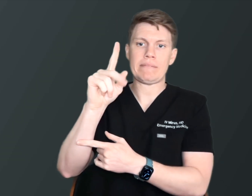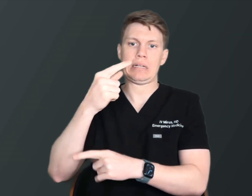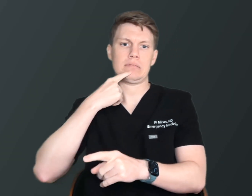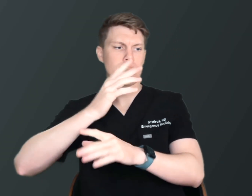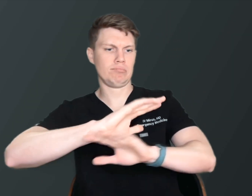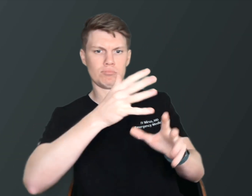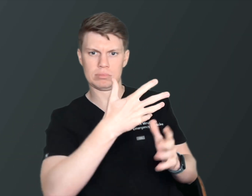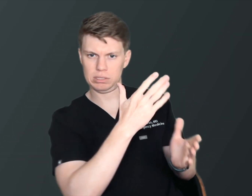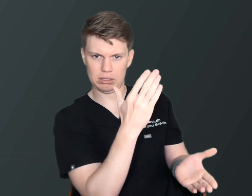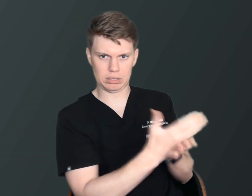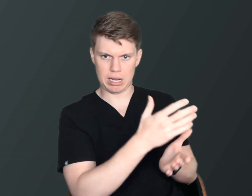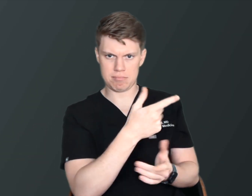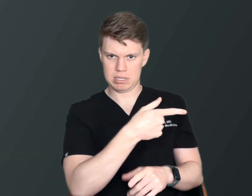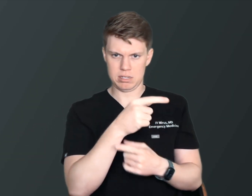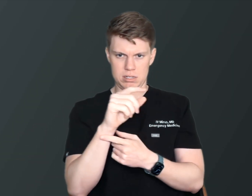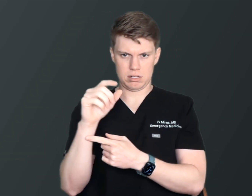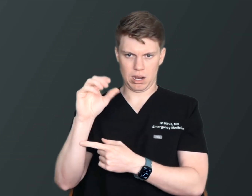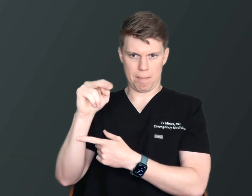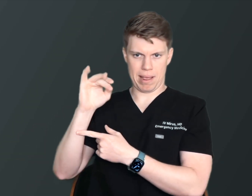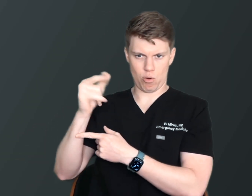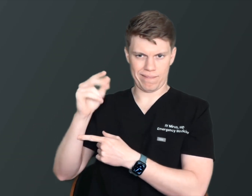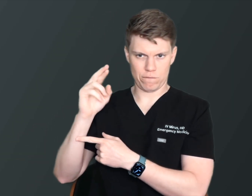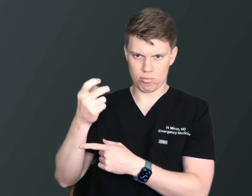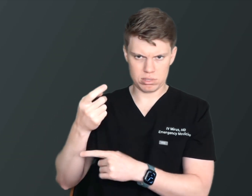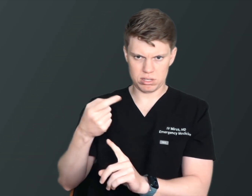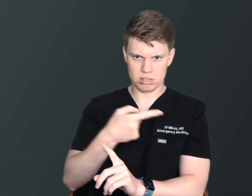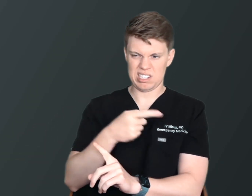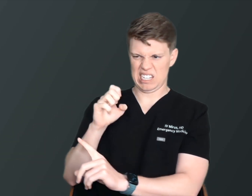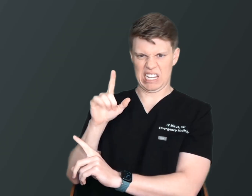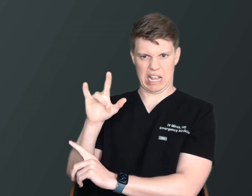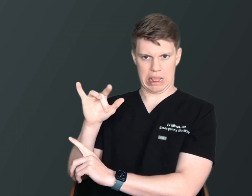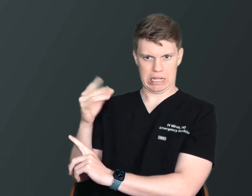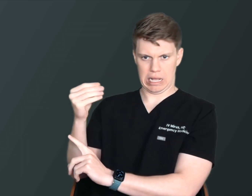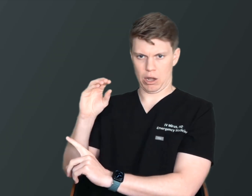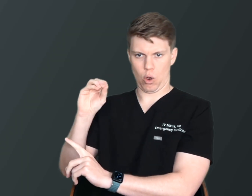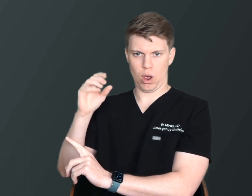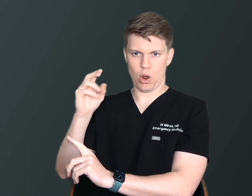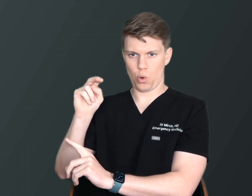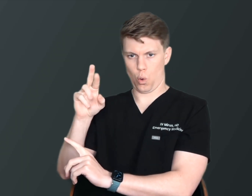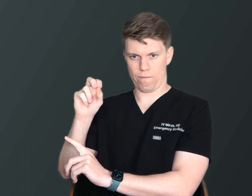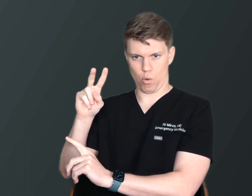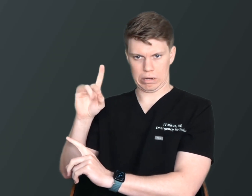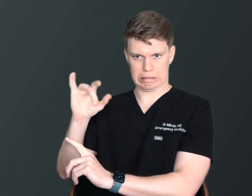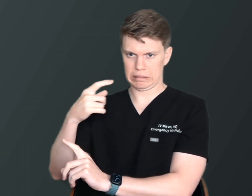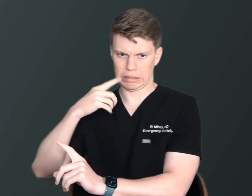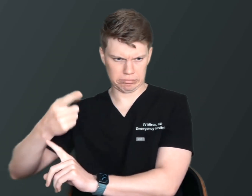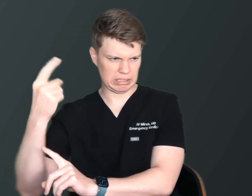The FDA has now stepped in and told the compounding pharmacies to stop. Eli Lilly and Novo Nordisk said